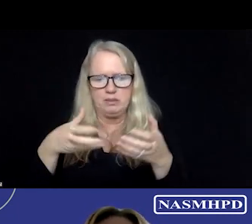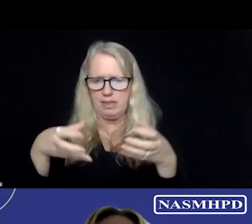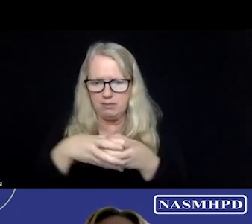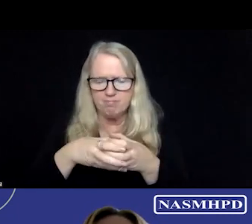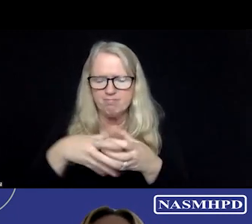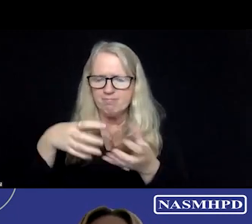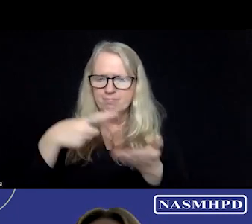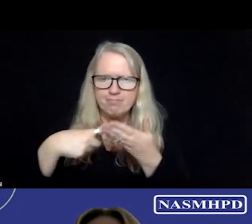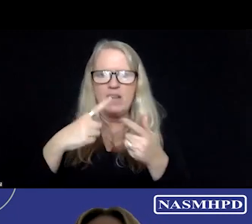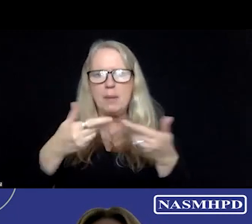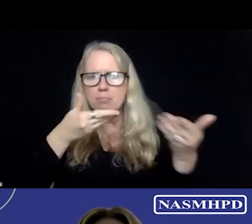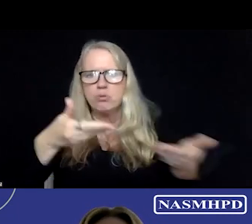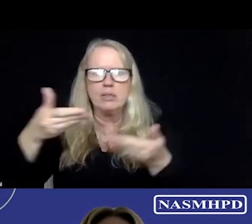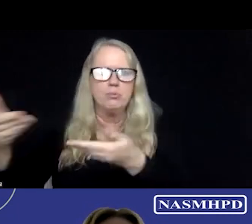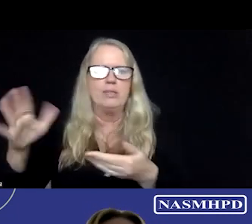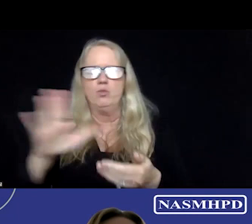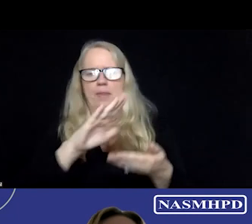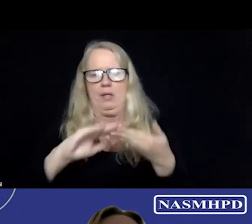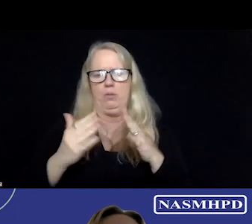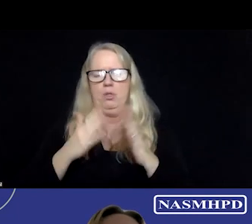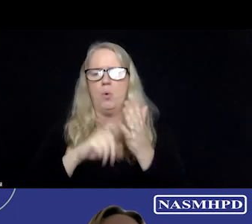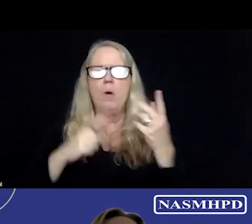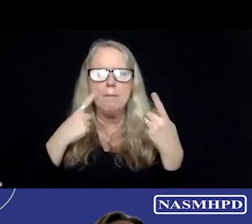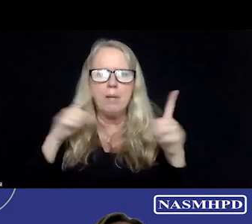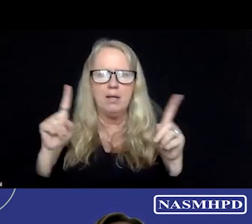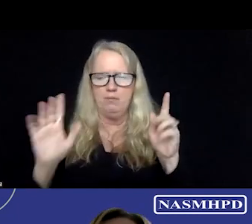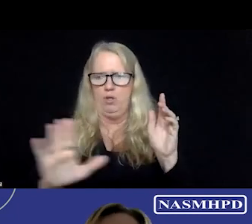WHAT WORKS FOR THEM?